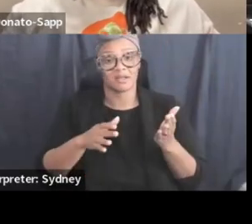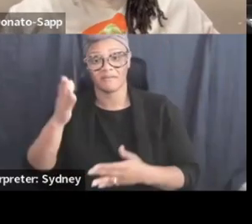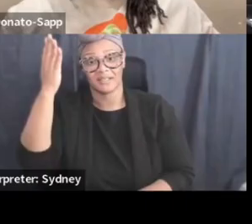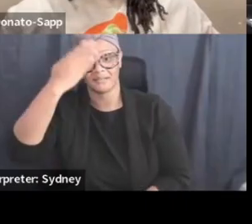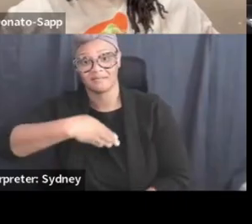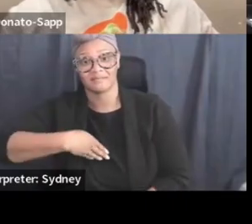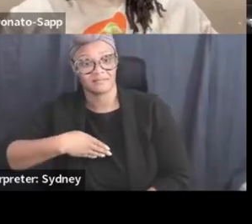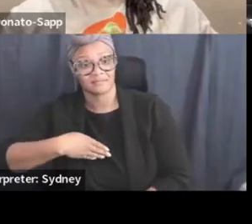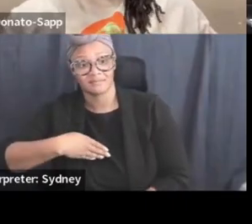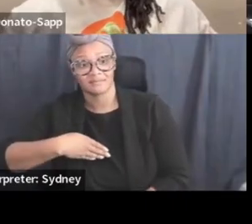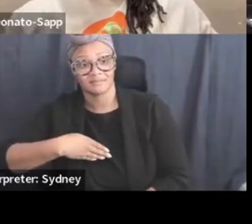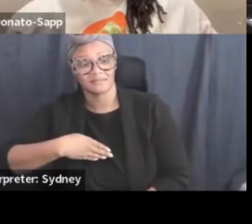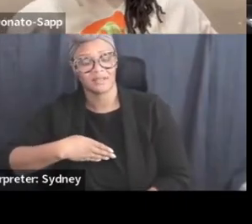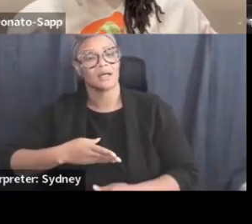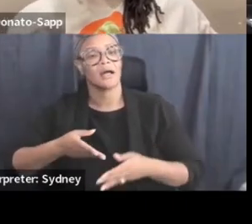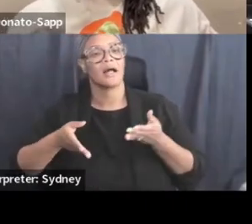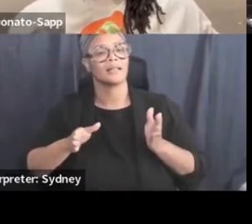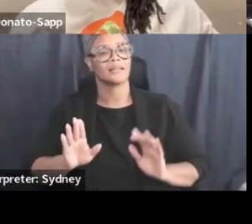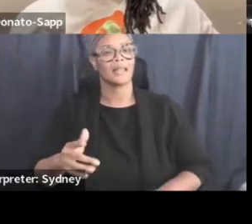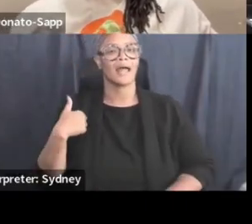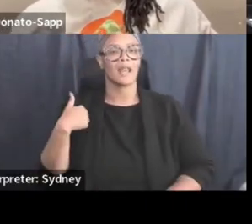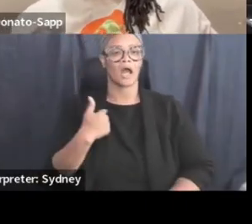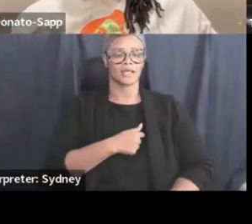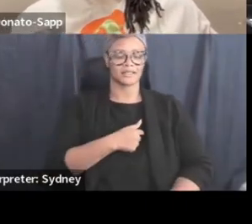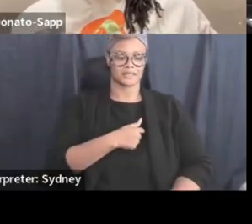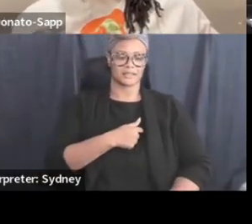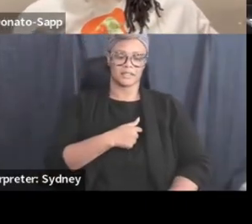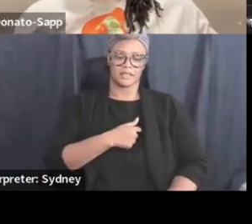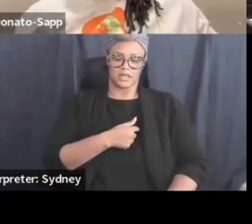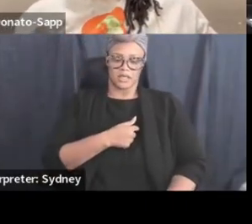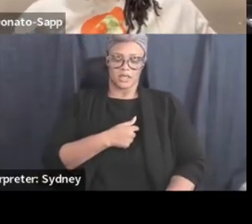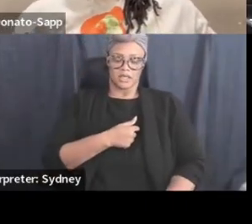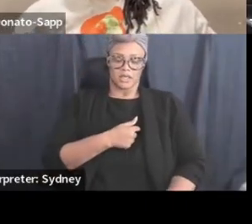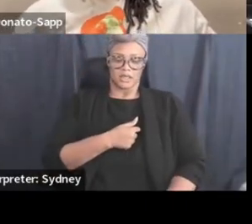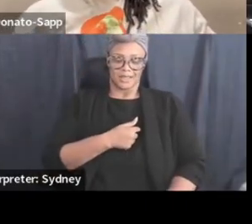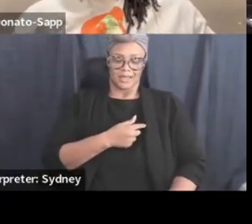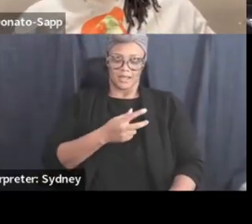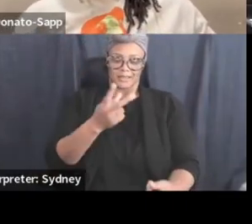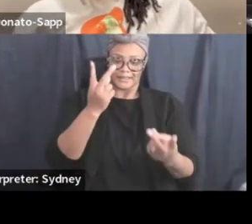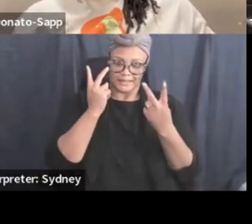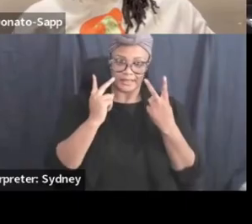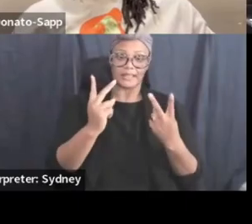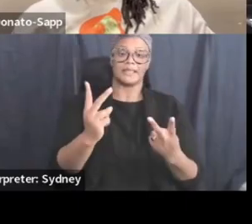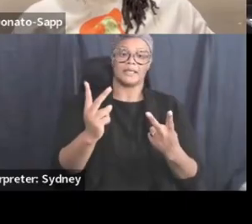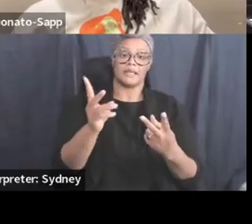Let us see ourselves reflected in the curriculum you are teaching. Let us see black girls with